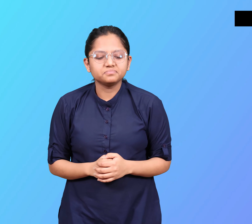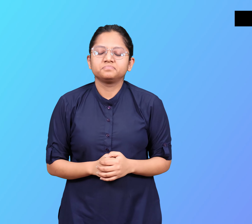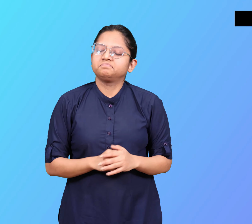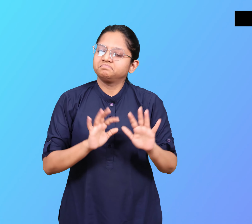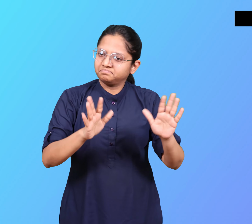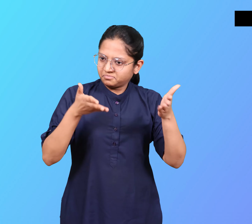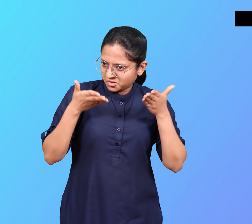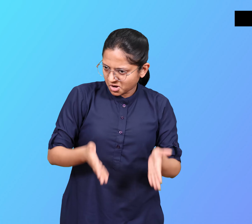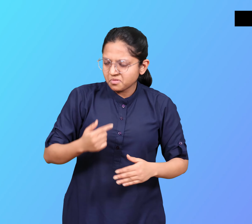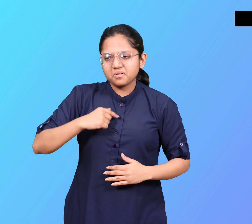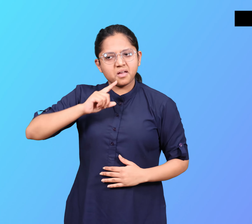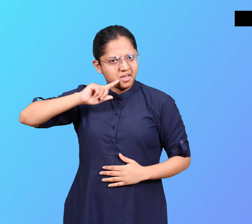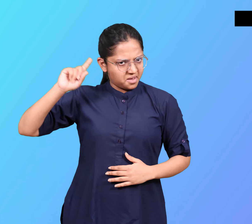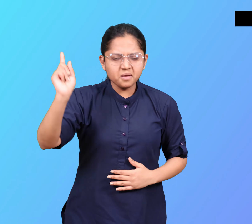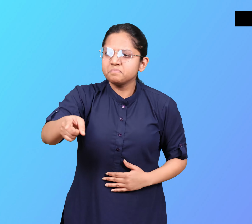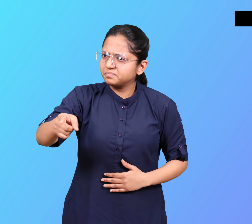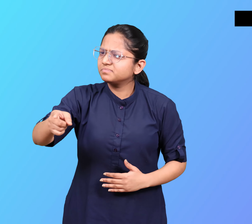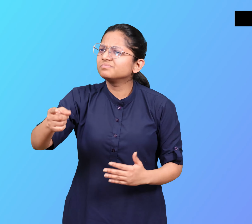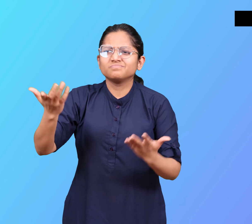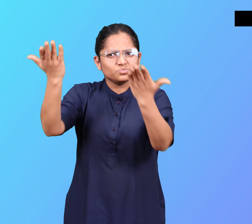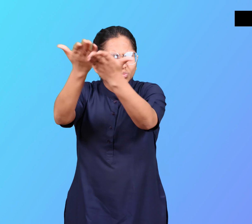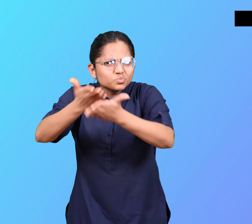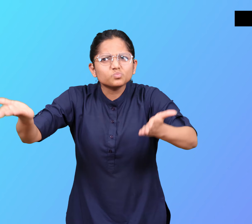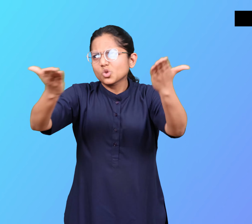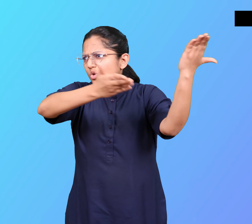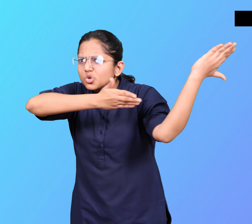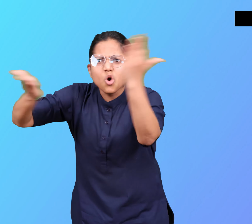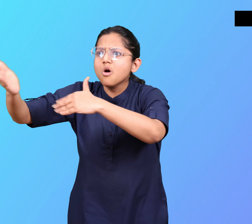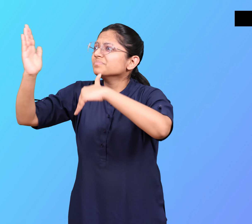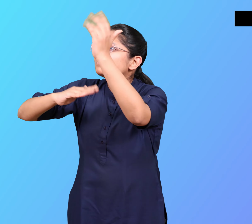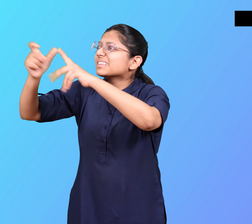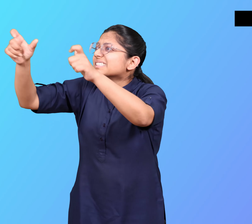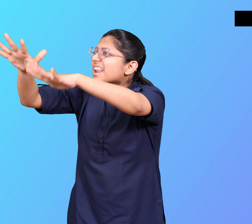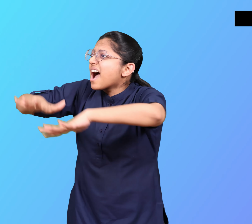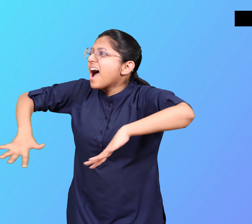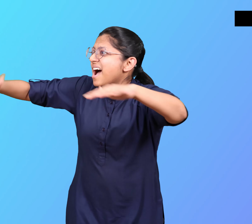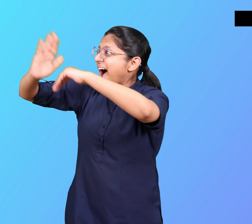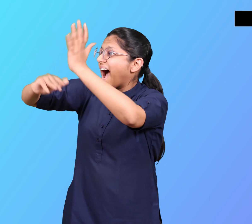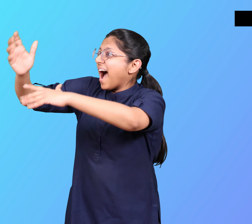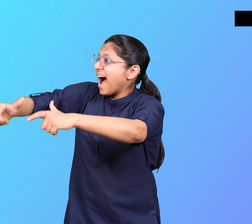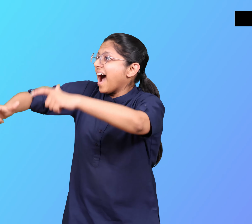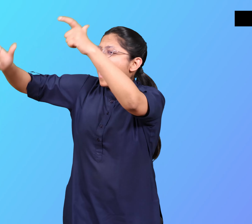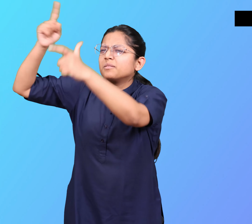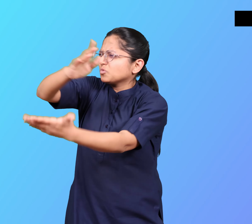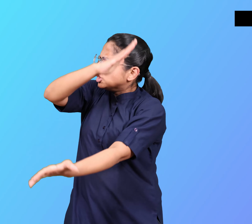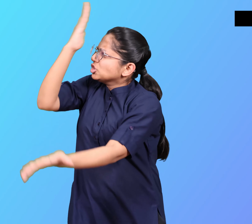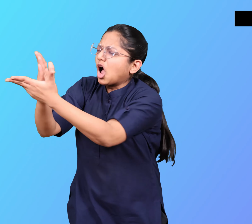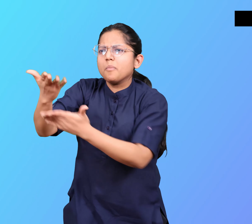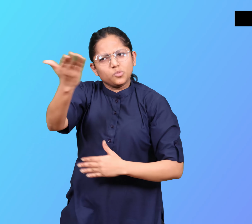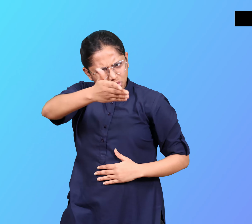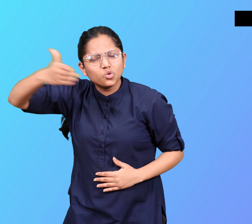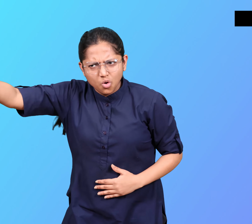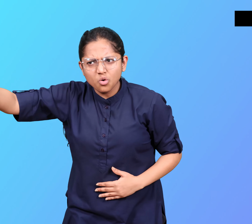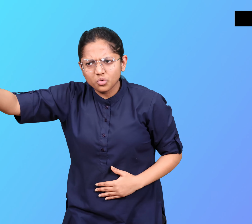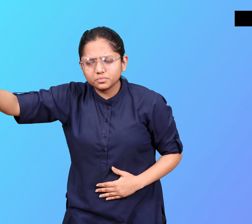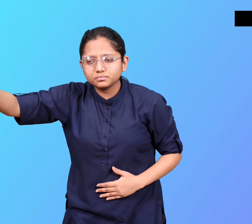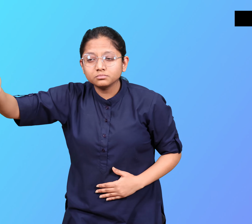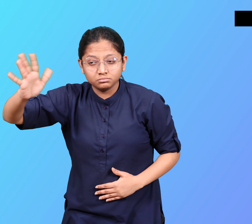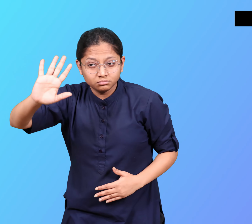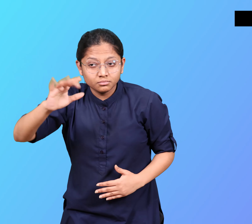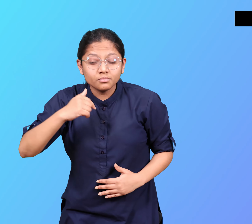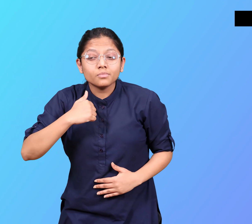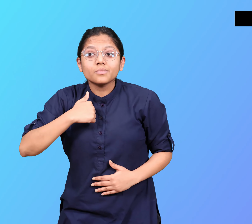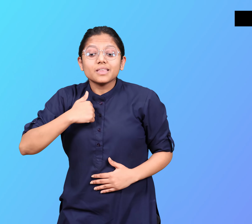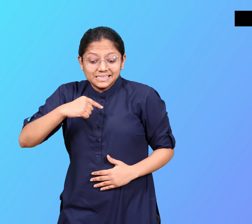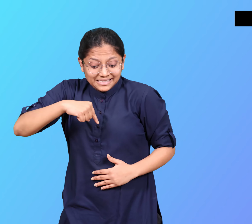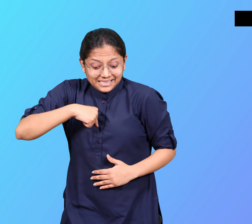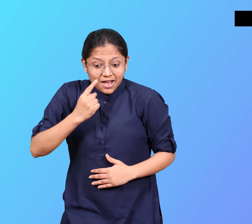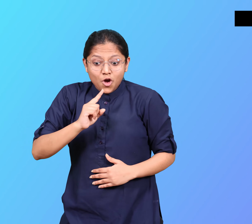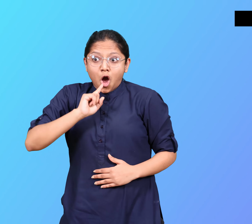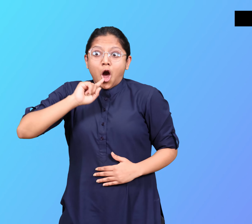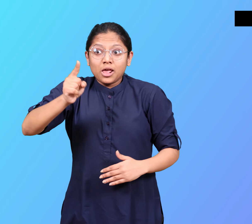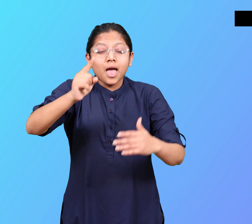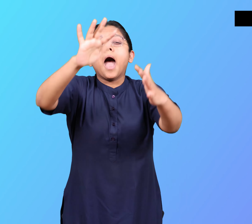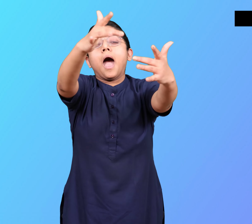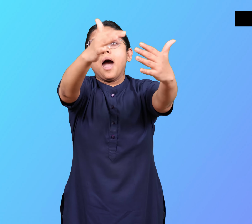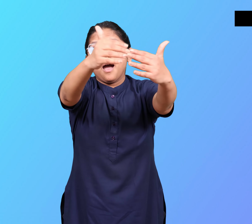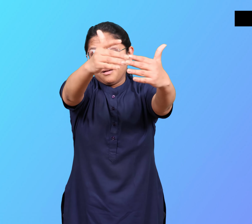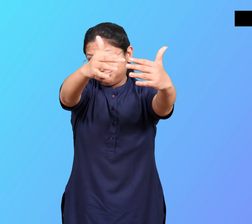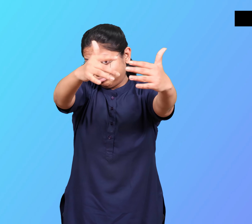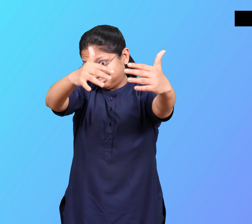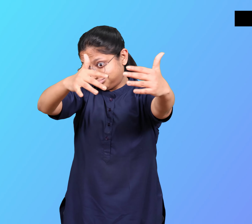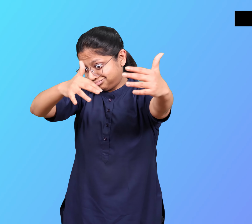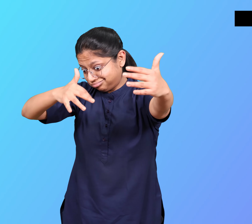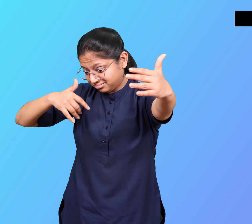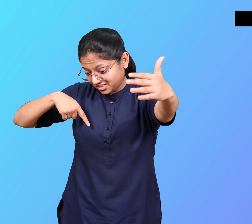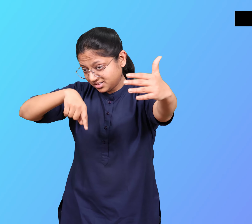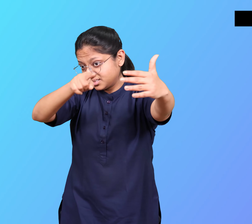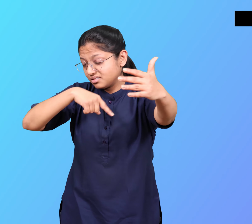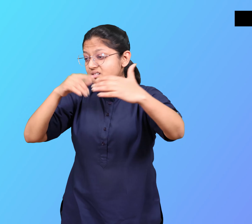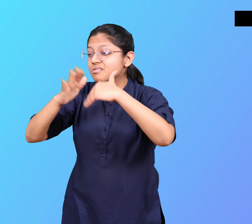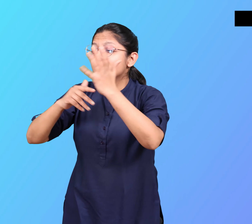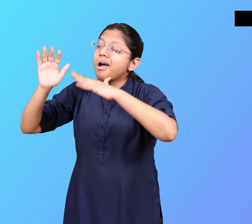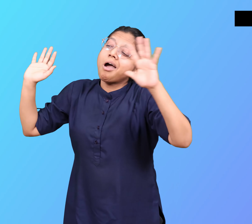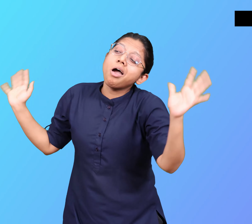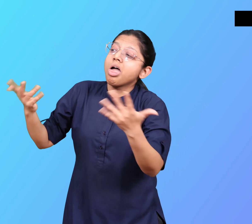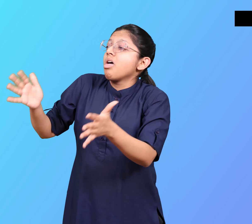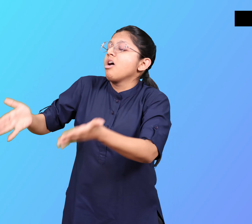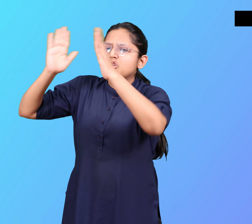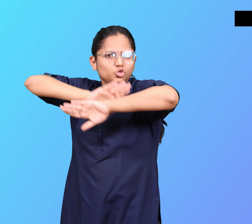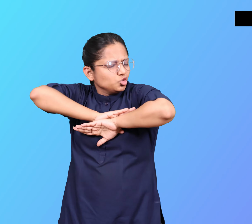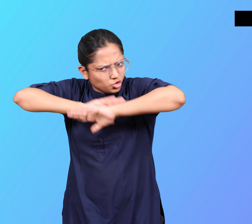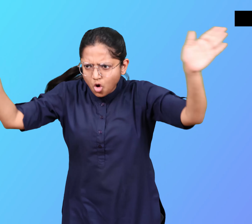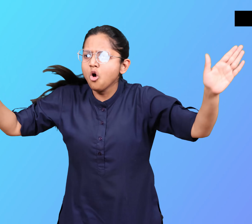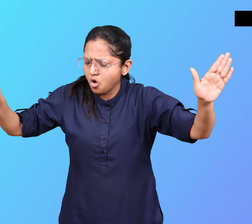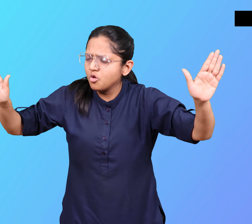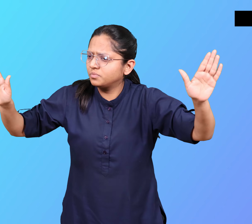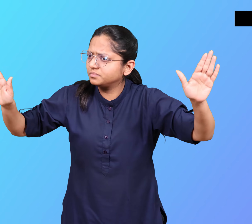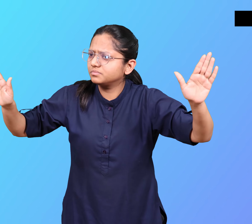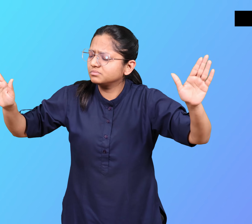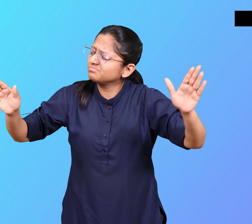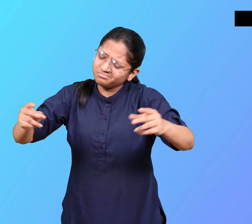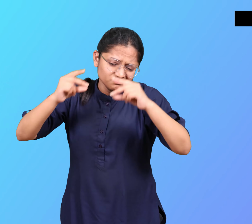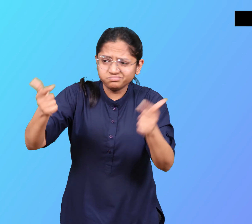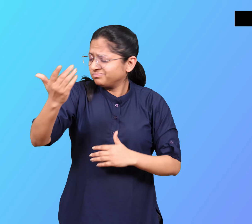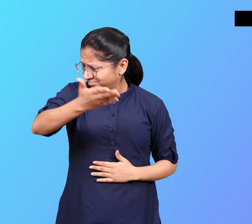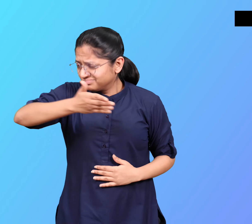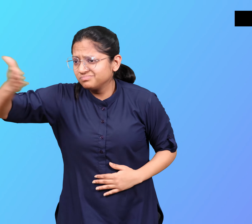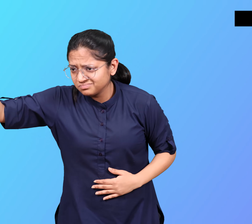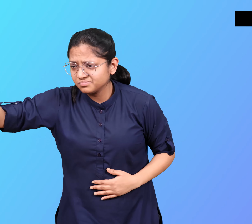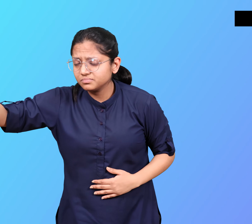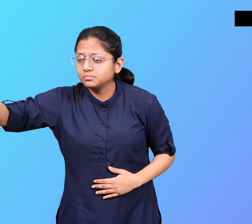Now, order the people to stop the work of rebuilding the city. I do not want them to rebuild Jerusalem until I myself give the order.